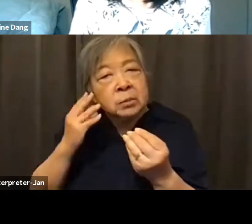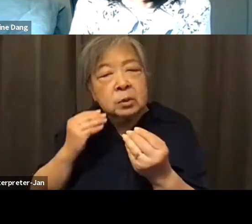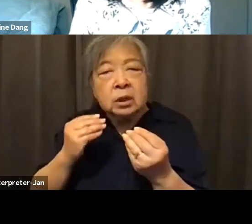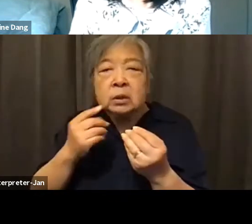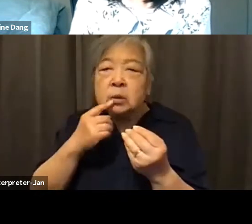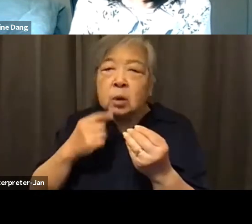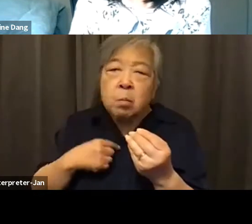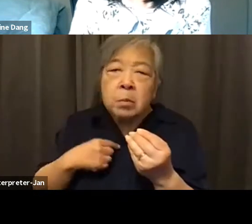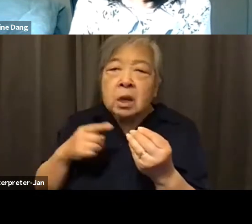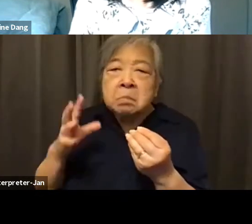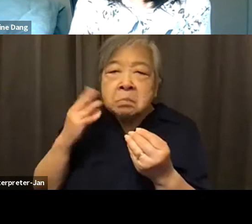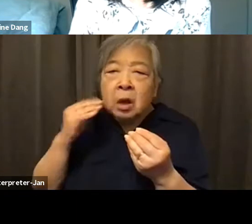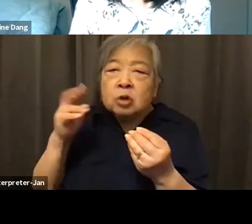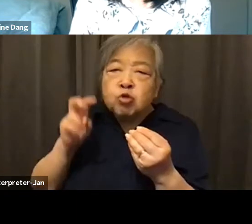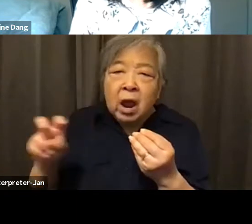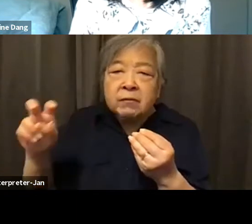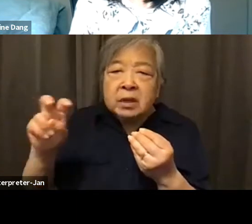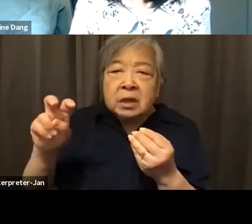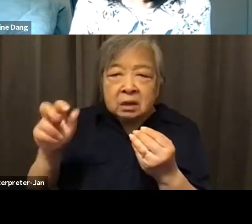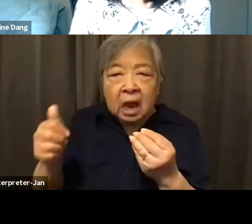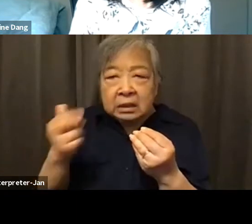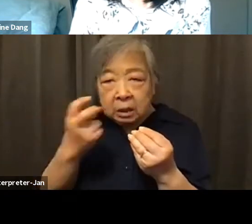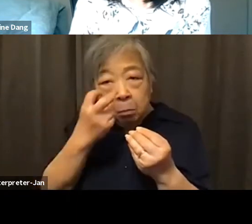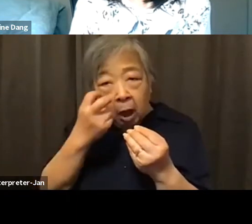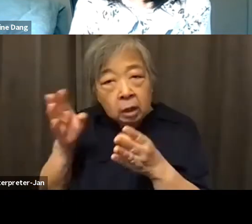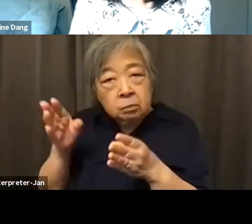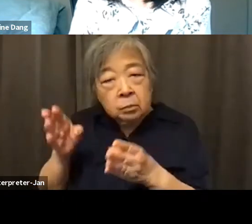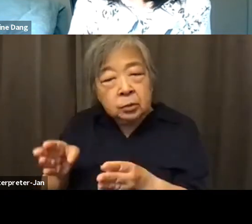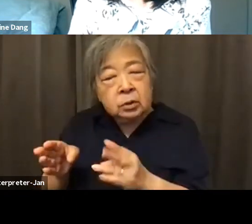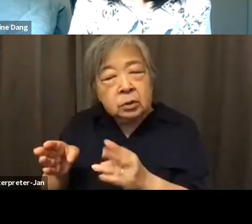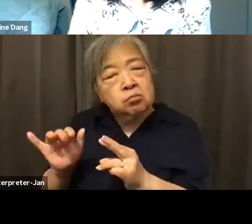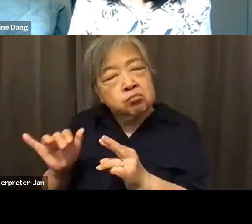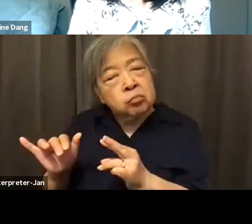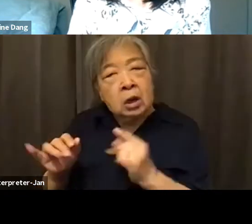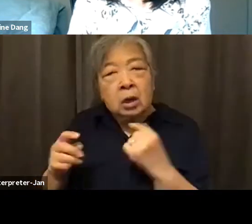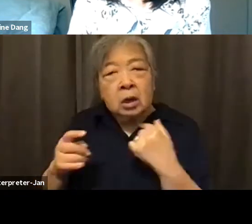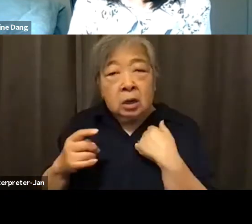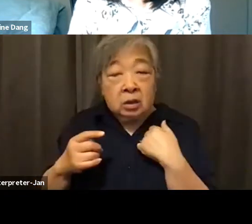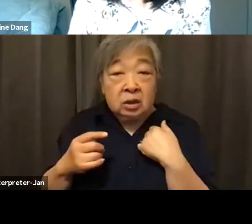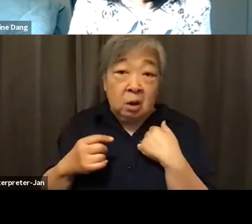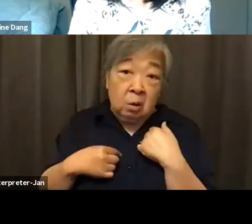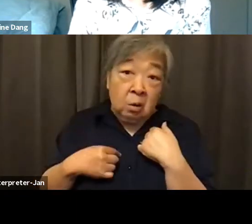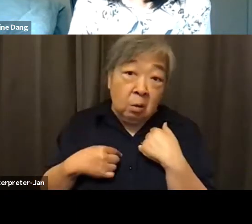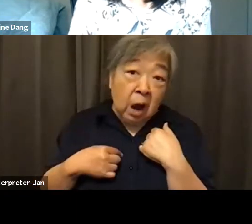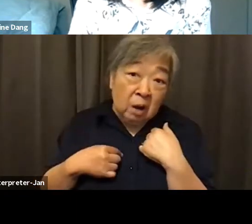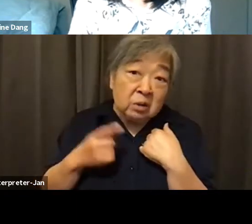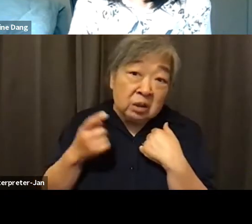a blind person, and so I wasn't too unprepared for that but I think once I was